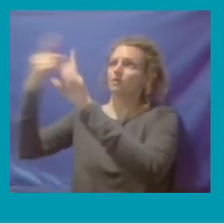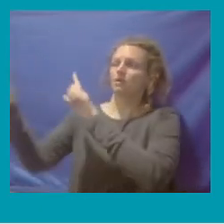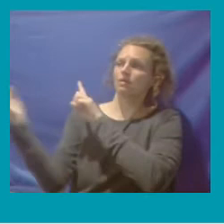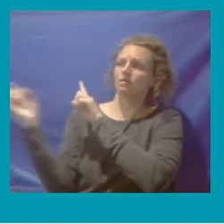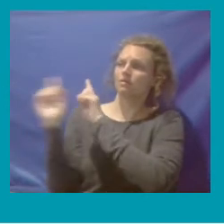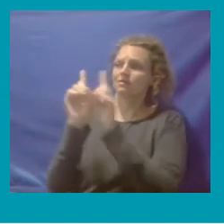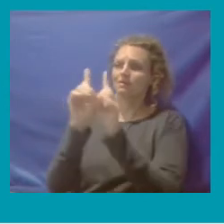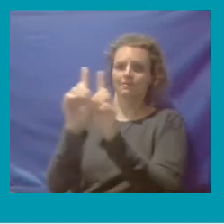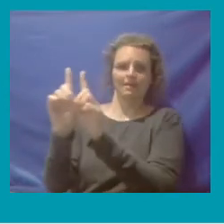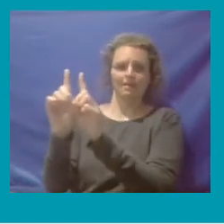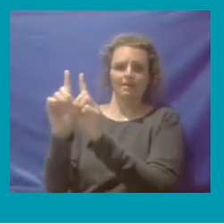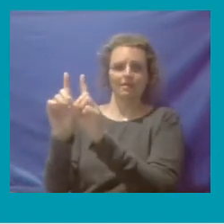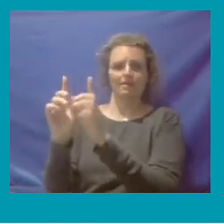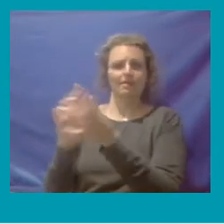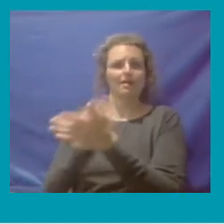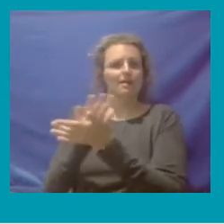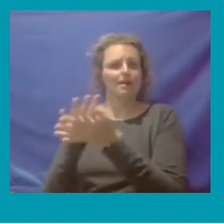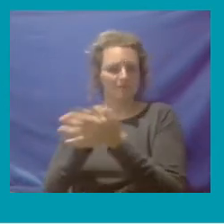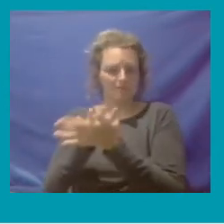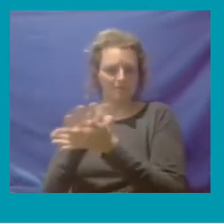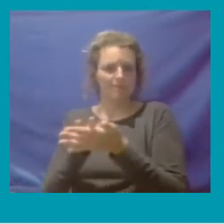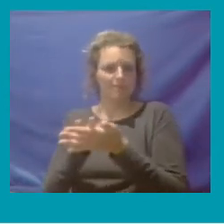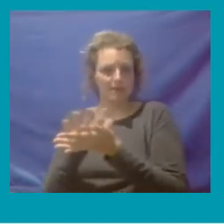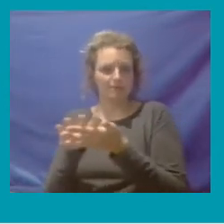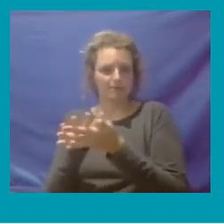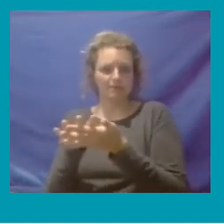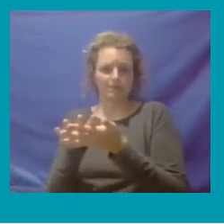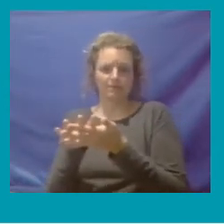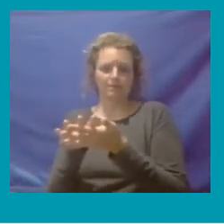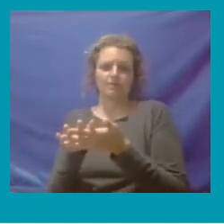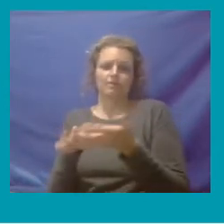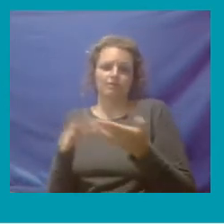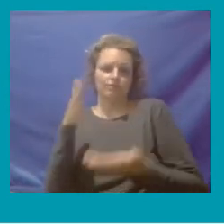and kick up the jacksie when needed.